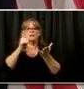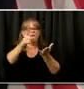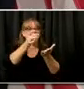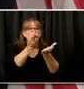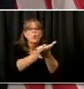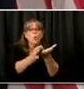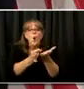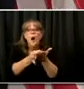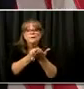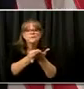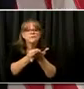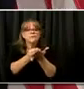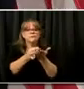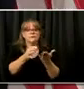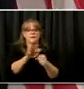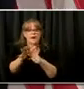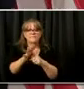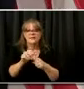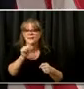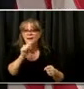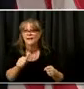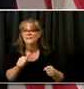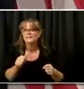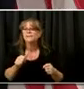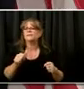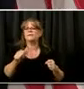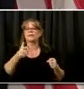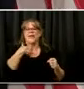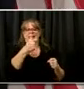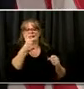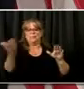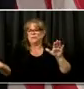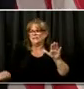to our covid relief fund which you can also donate to at helpcoloradonow.org